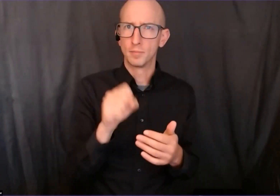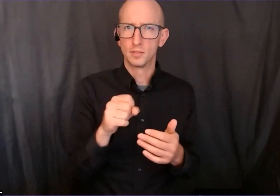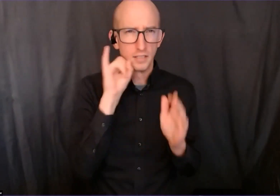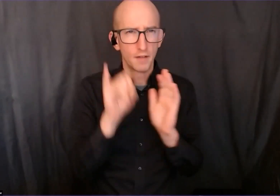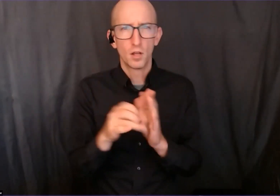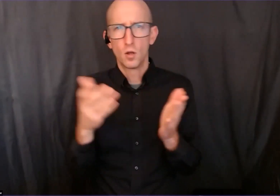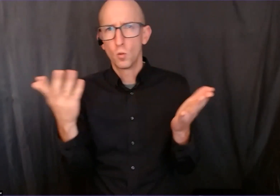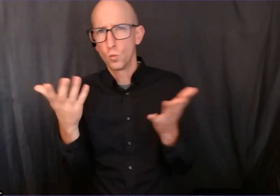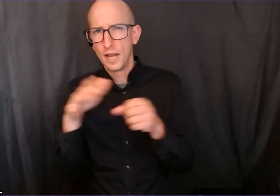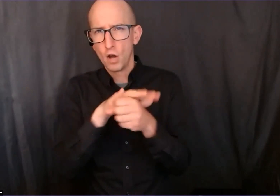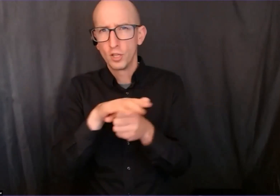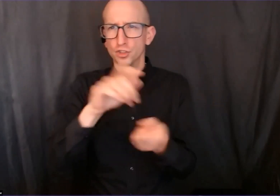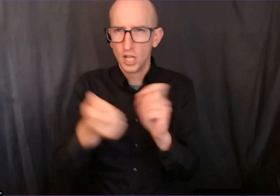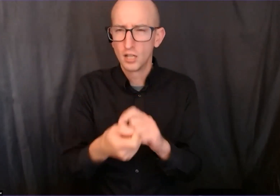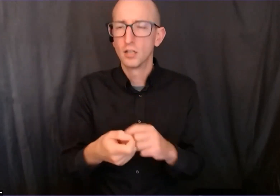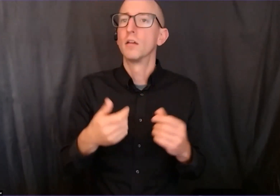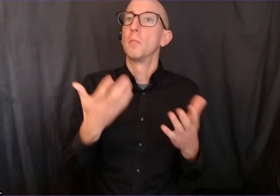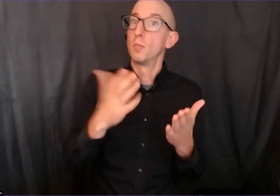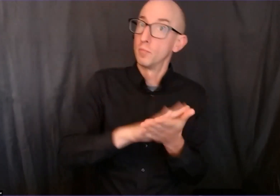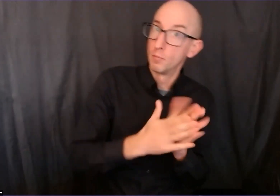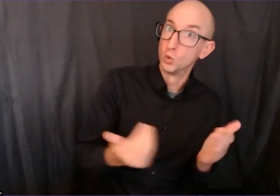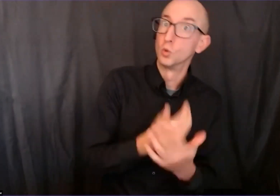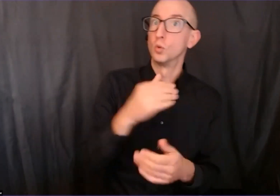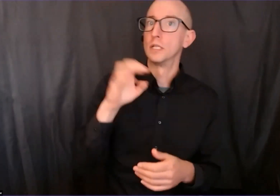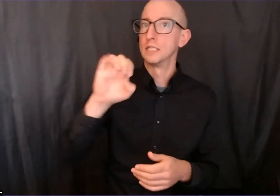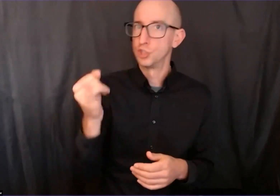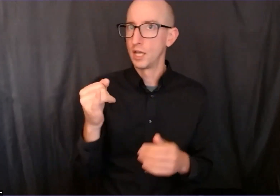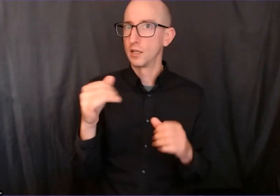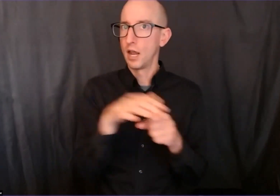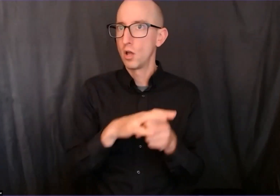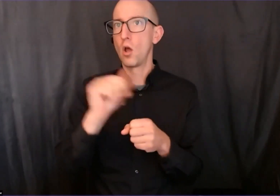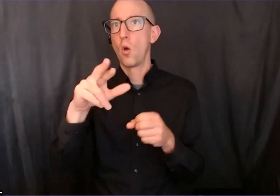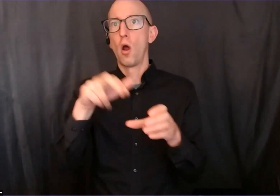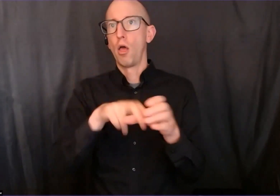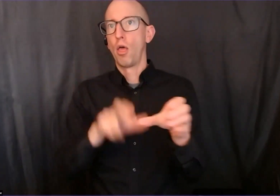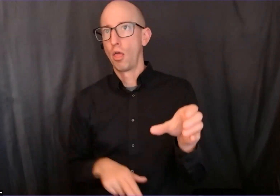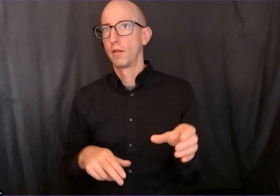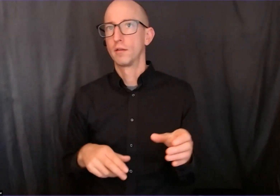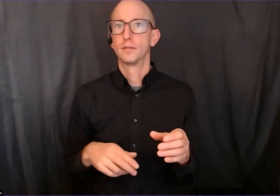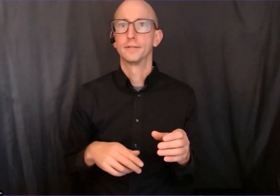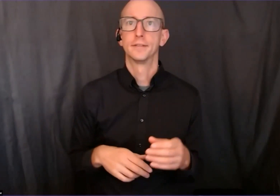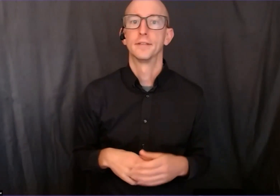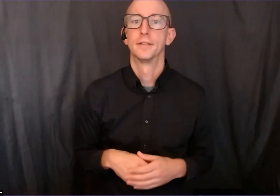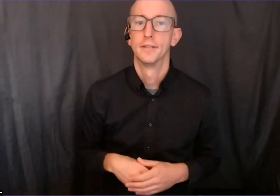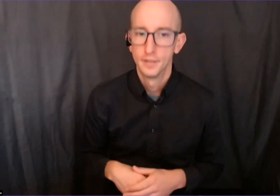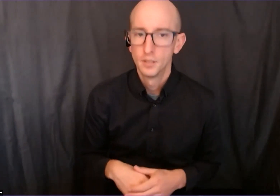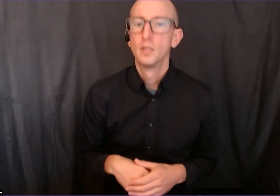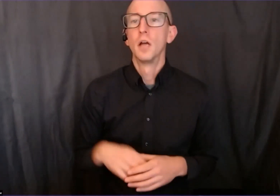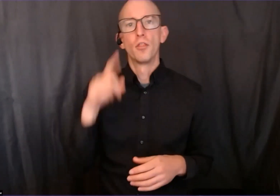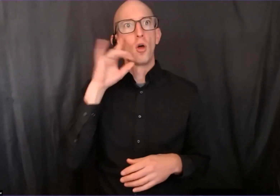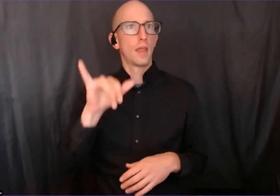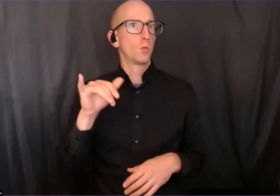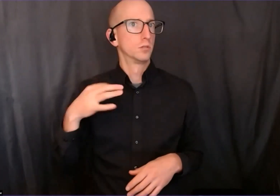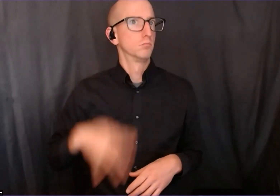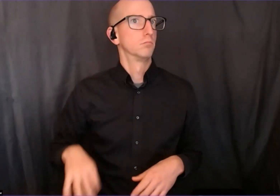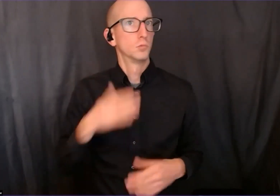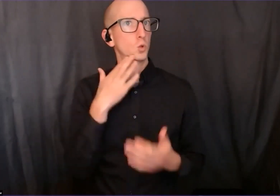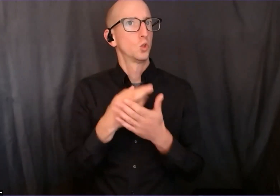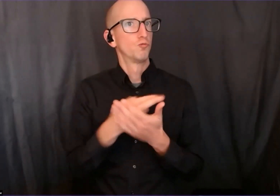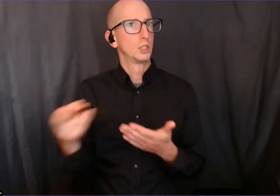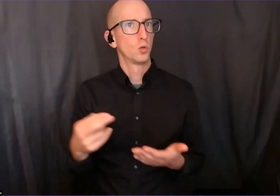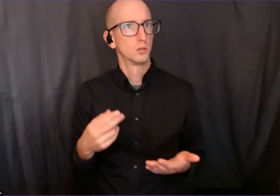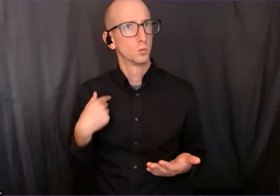here on this slide, strong interest remains. And this is, in many ways, the central core of our